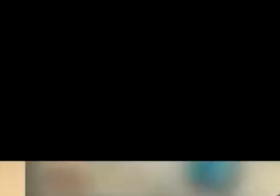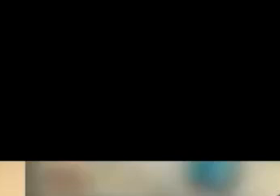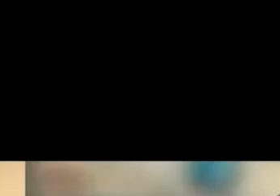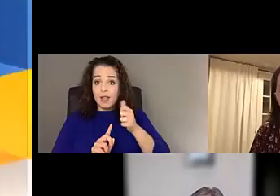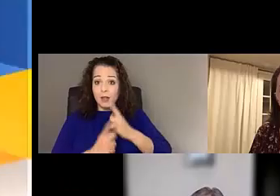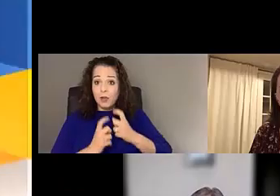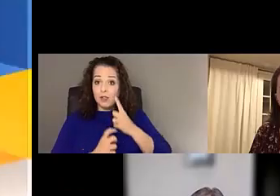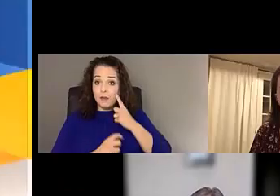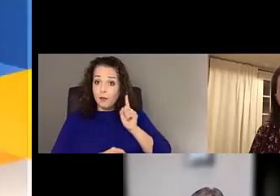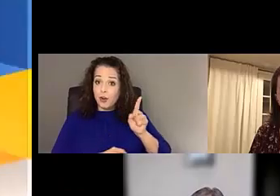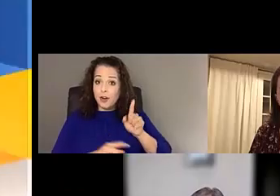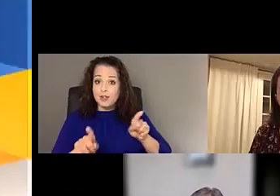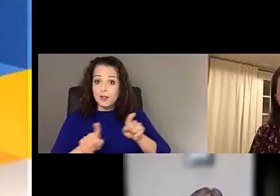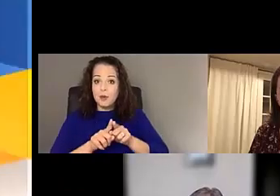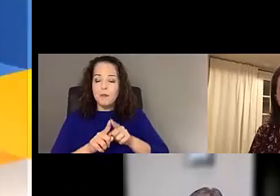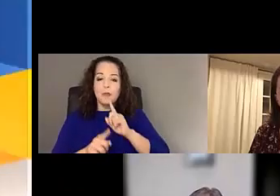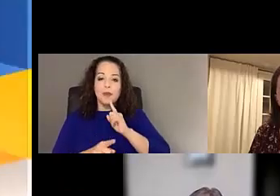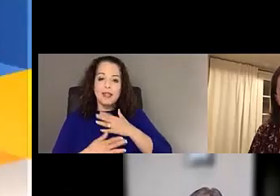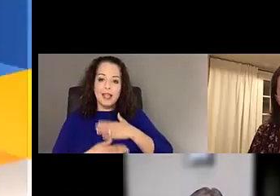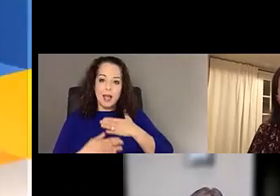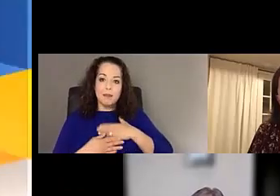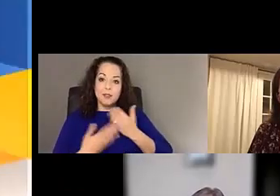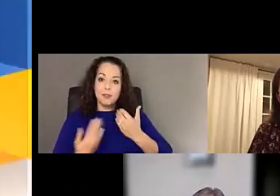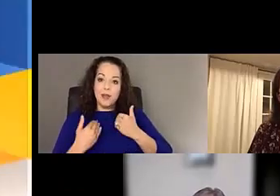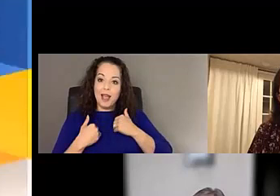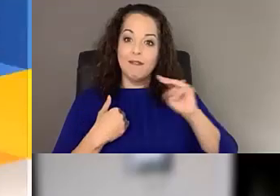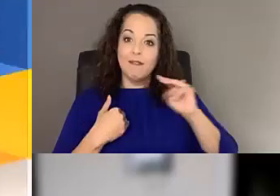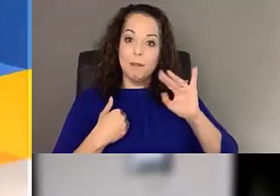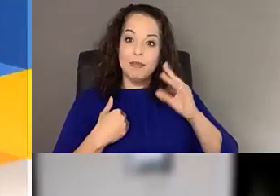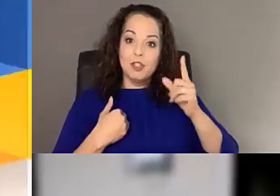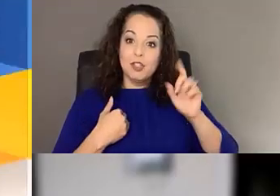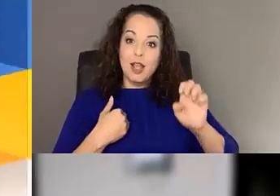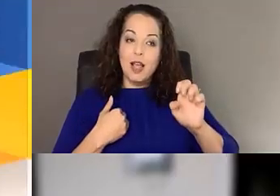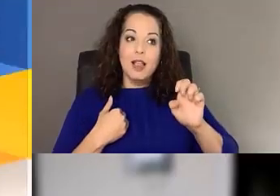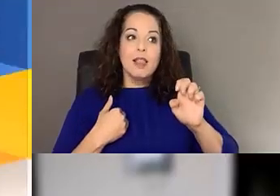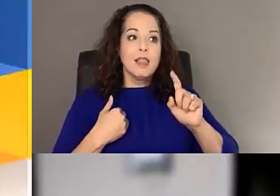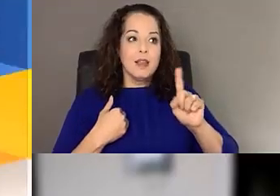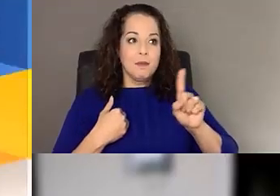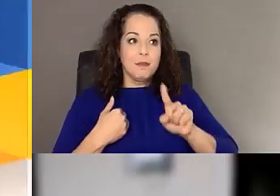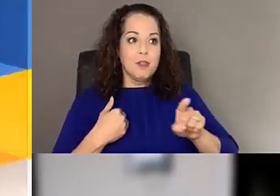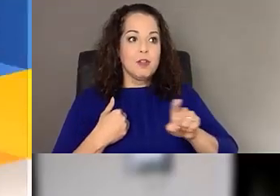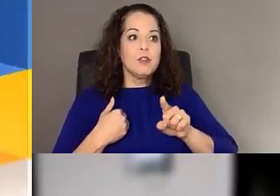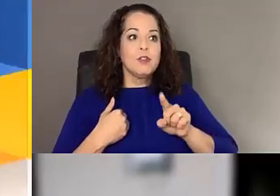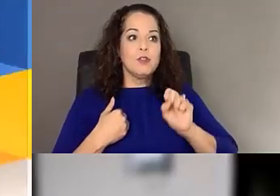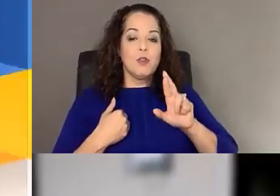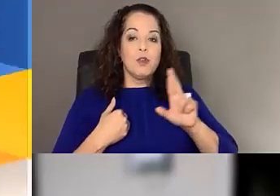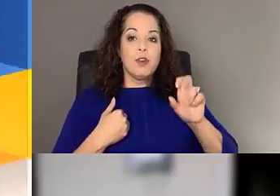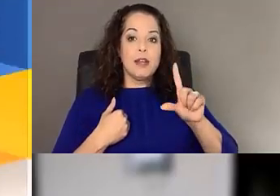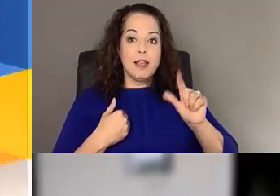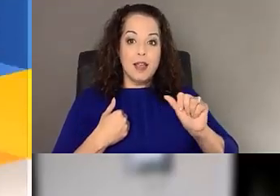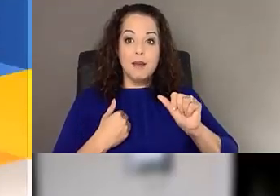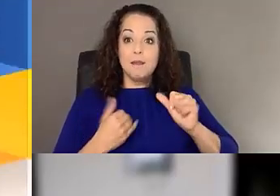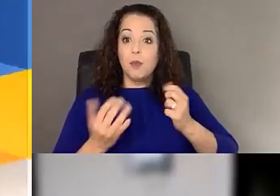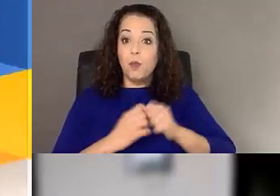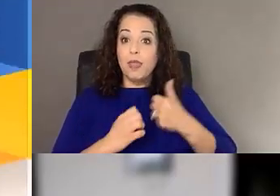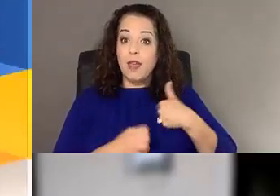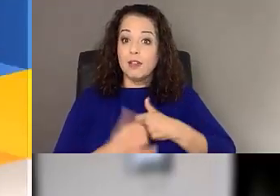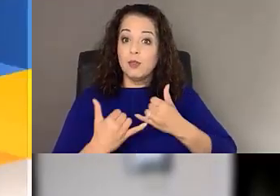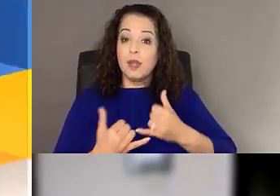So we're really happy to have Michelle Zorrilla with us today. I mentioned that NIDILRR funds other KT centers.